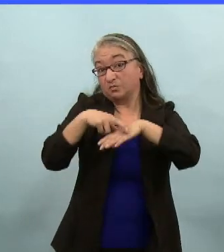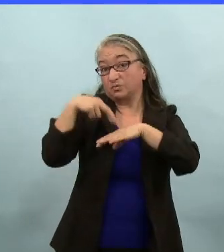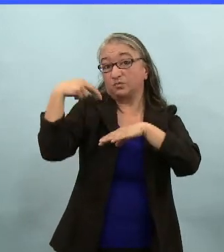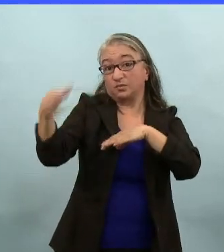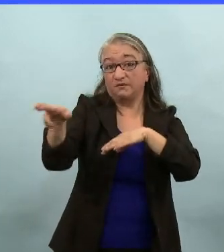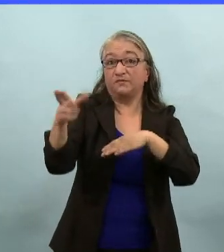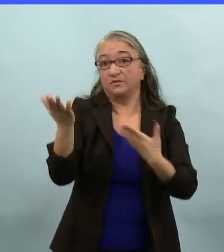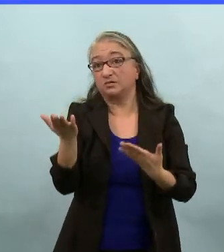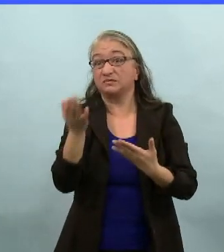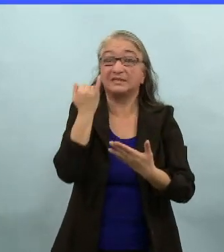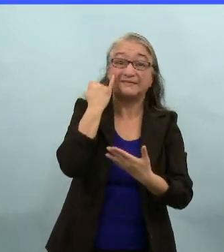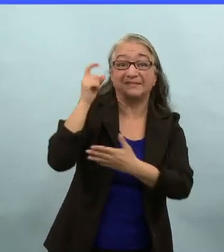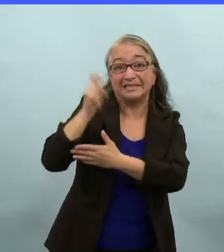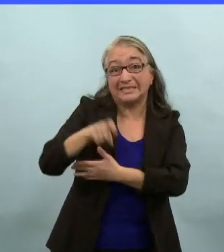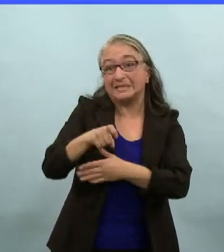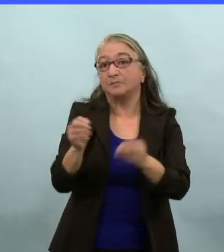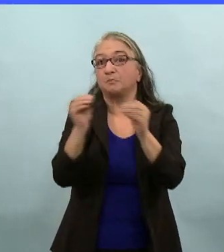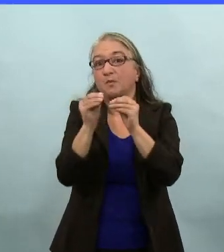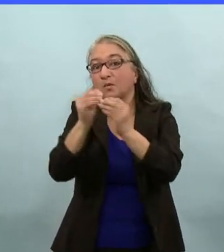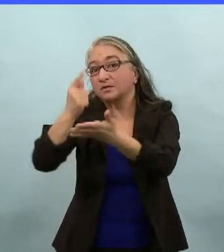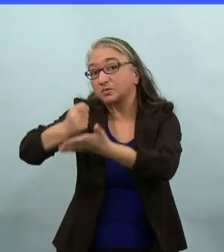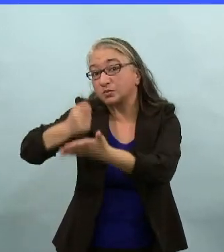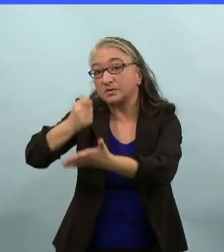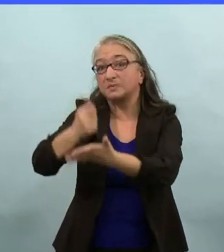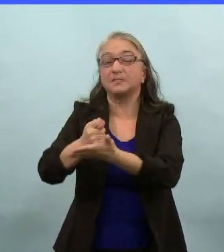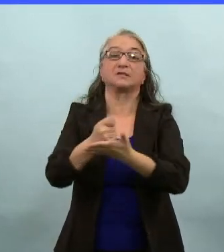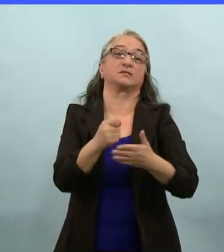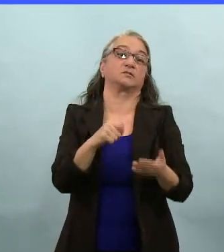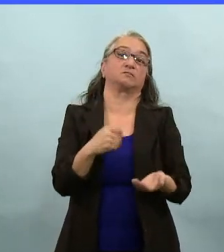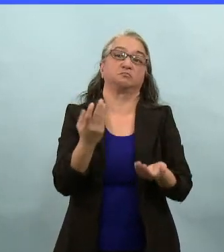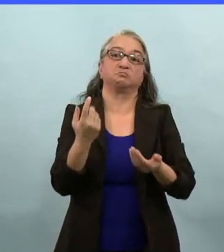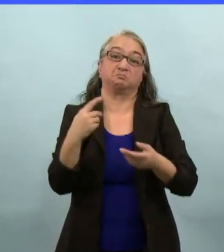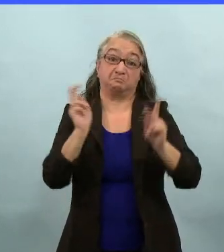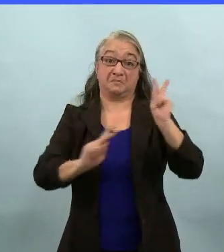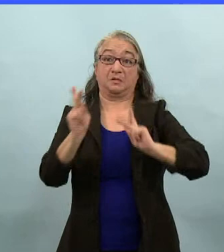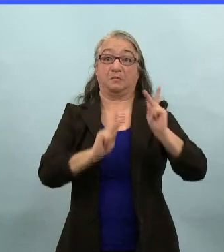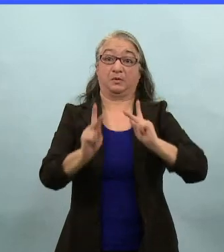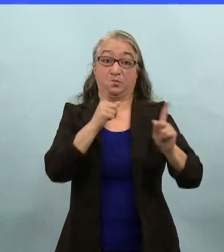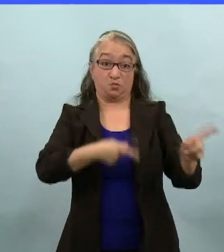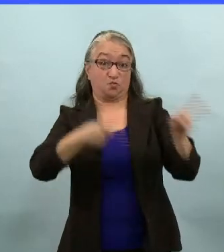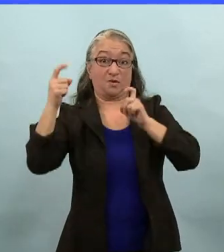testing enables manitobans to return to work sooner and protects vulnerable manitobans